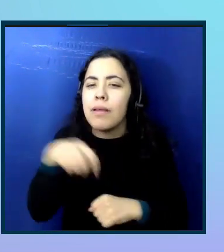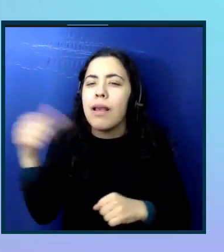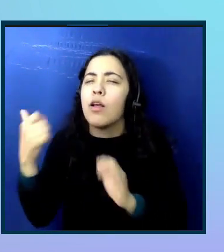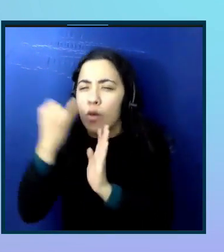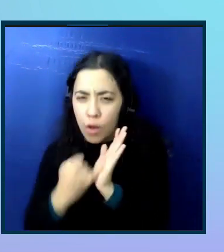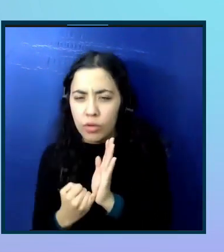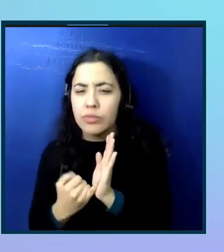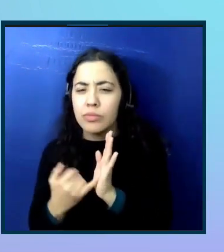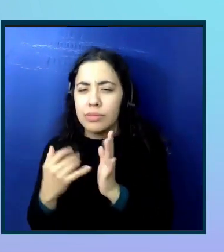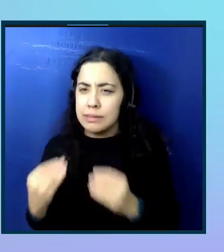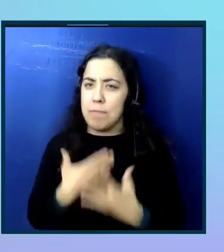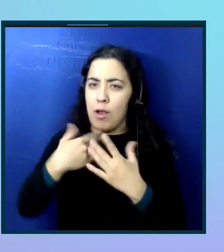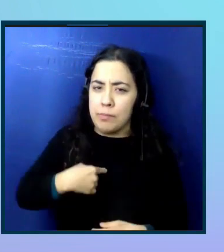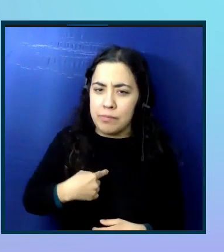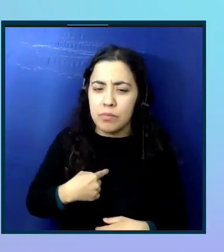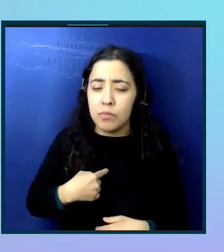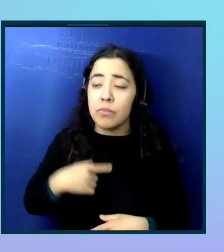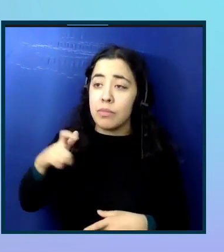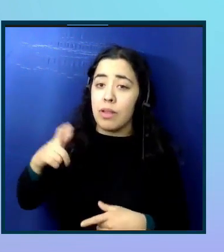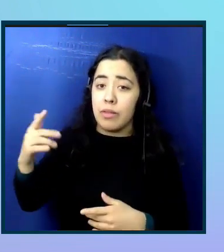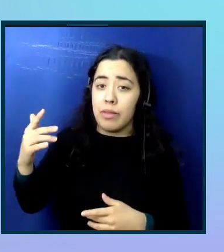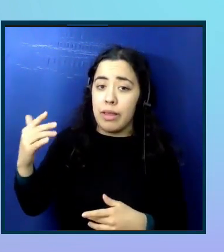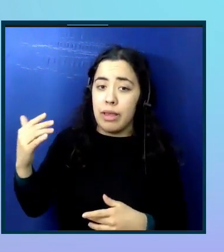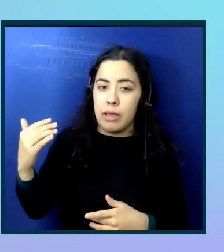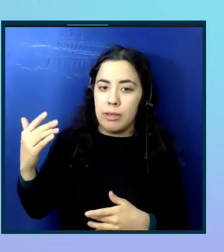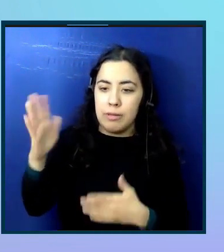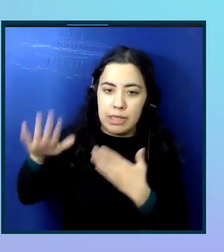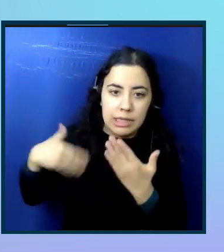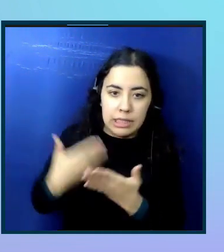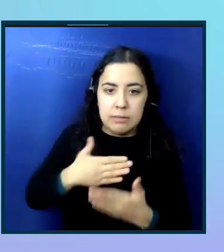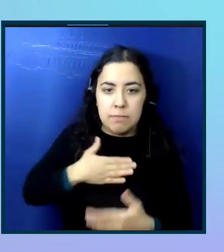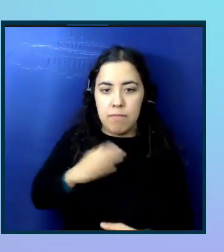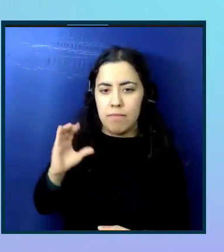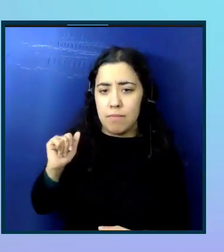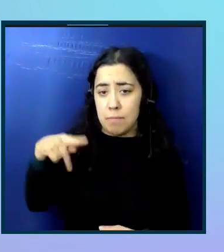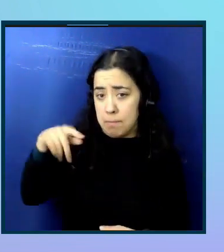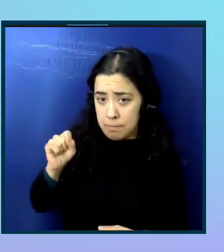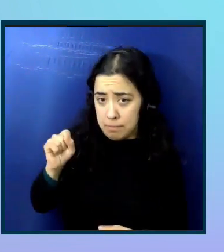So, when they get to my class, they hopefully want more than art.